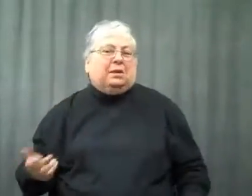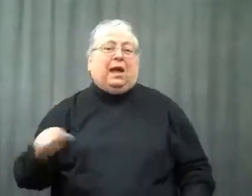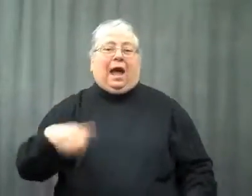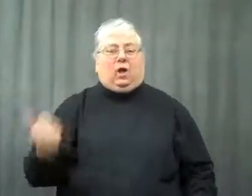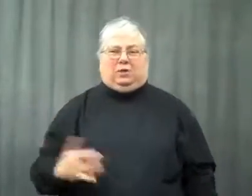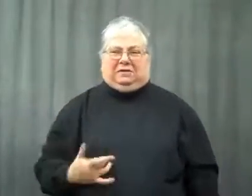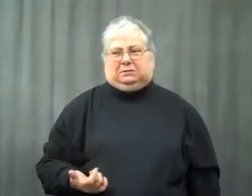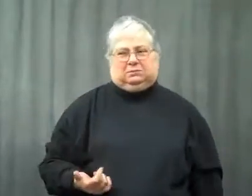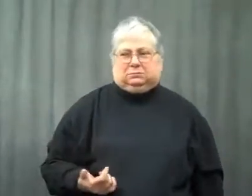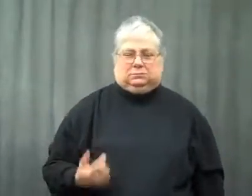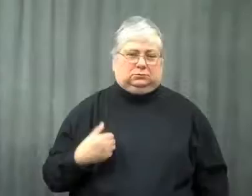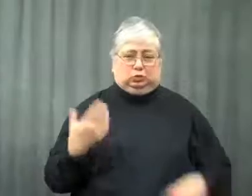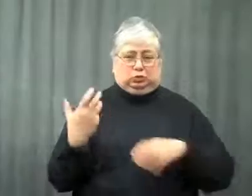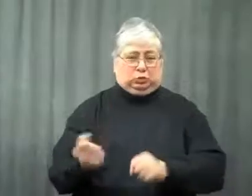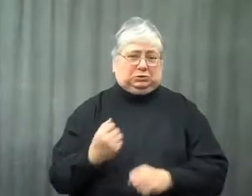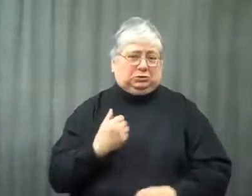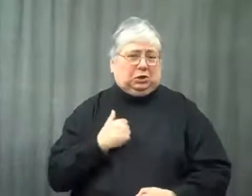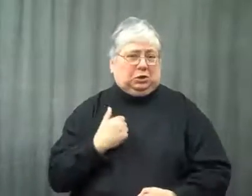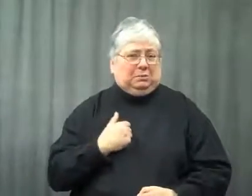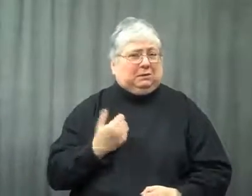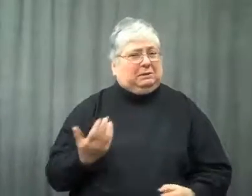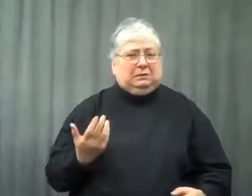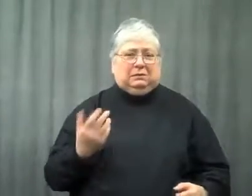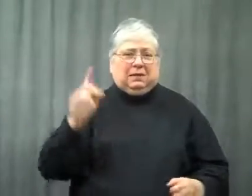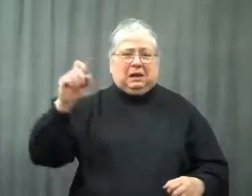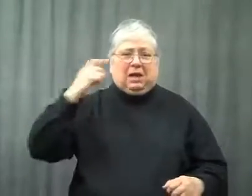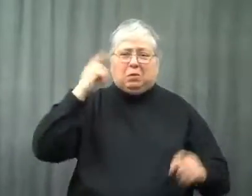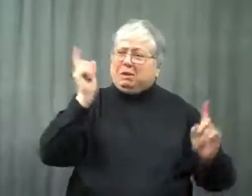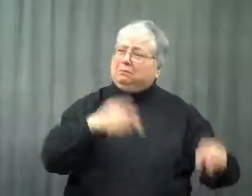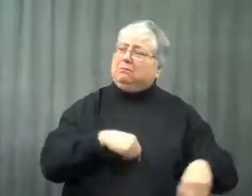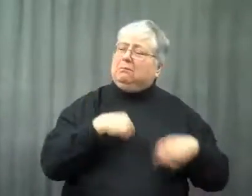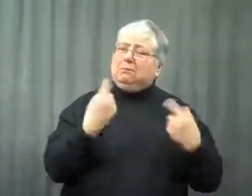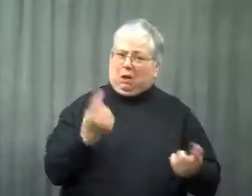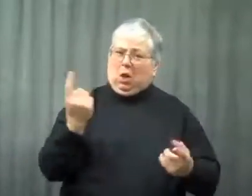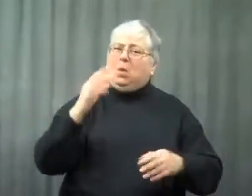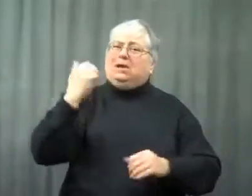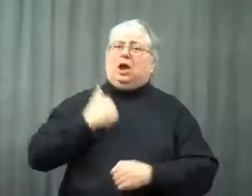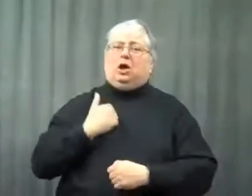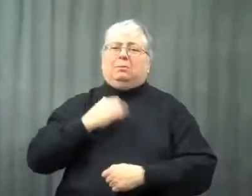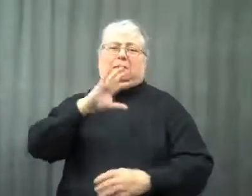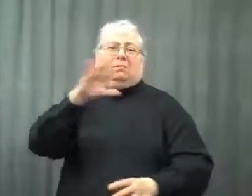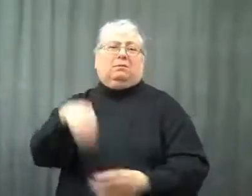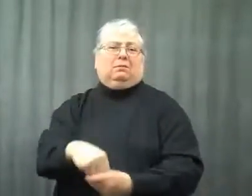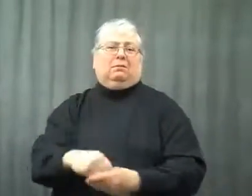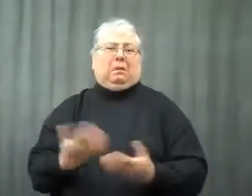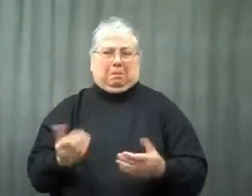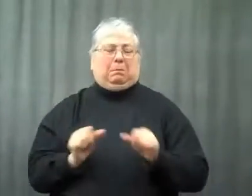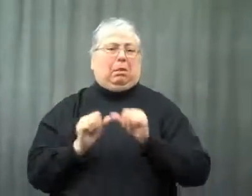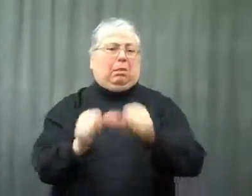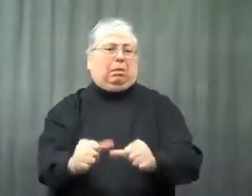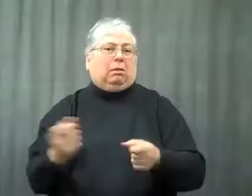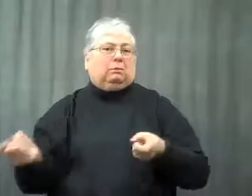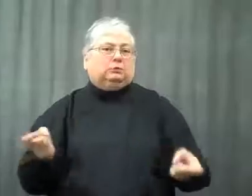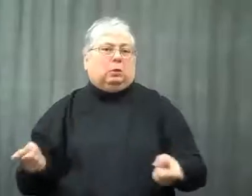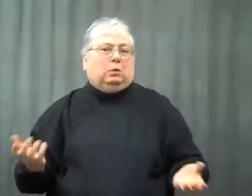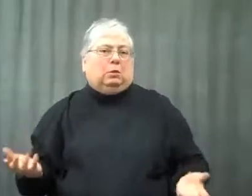They didn't trust the military which had always been part of the government. Maybe they would retain control.